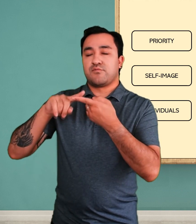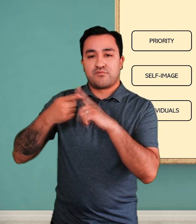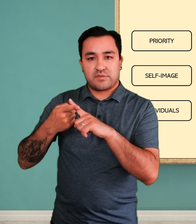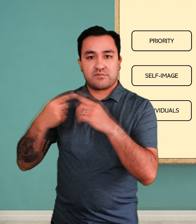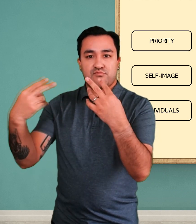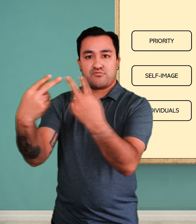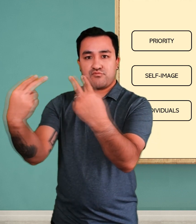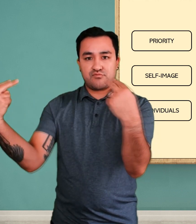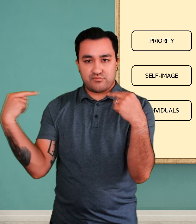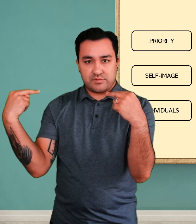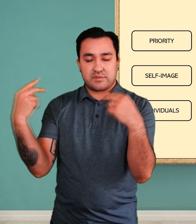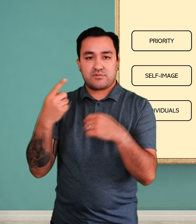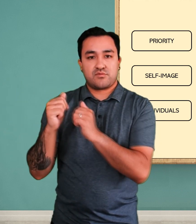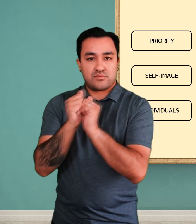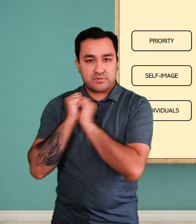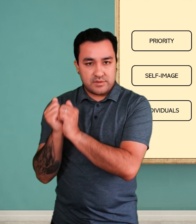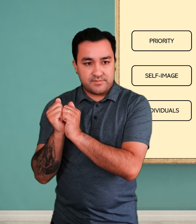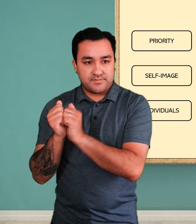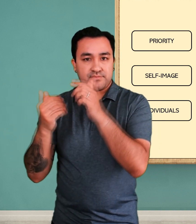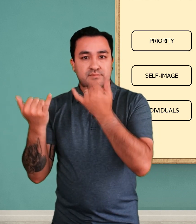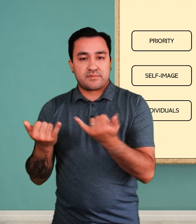How people perceive a person is based on only the person.